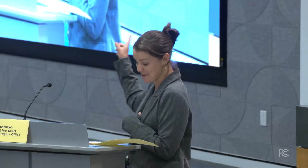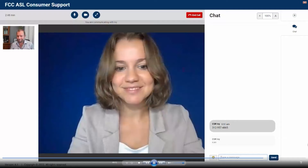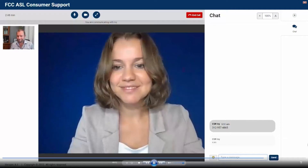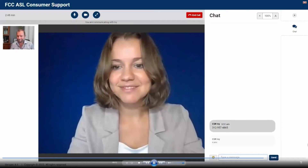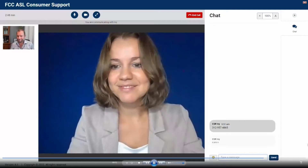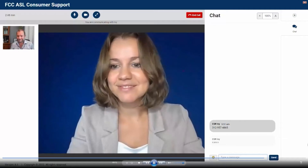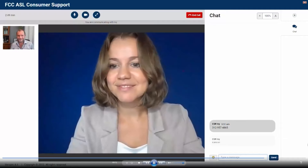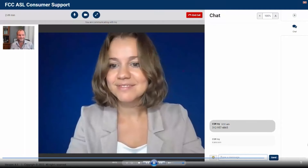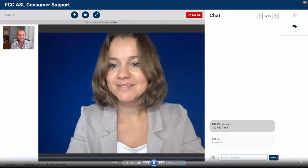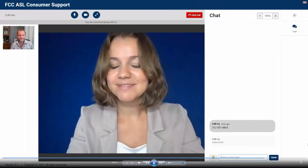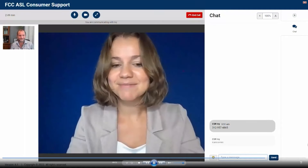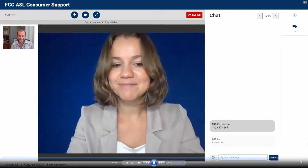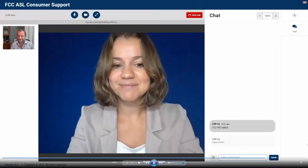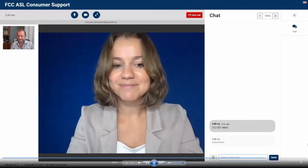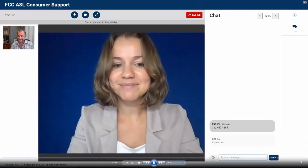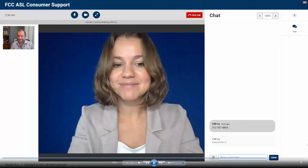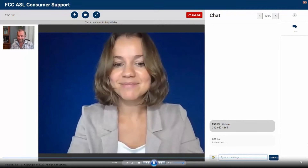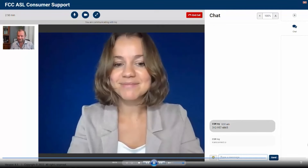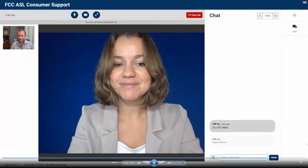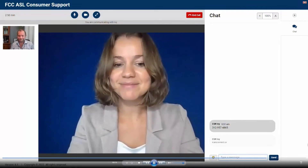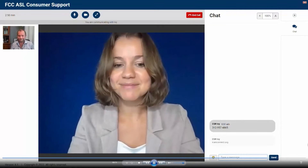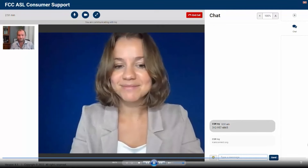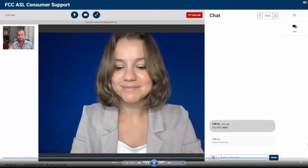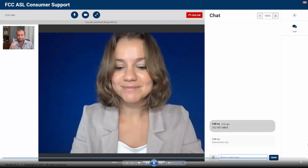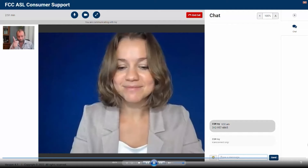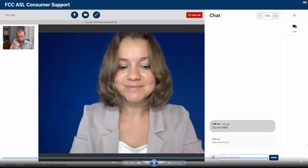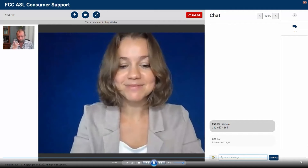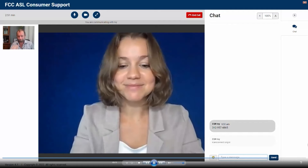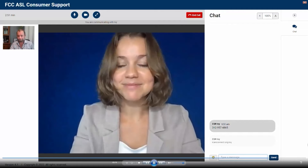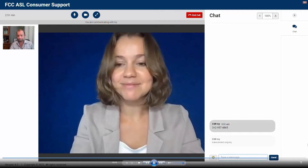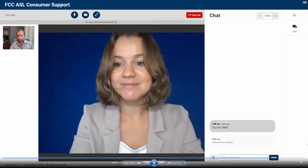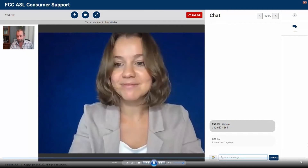POSSIBLE EQUIPMENT THAT MAY